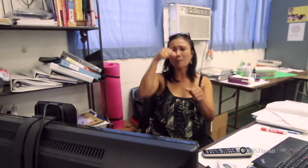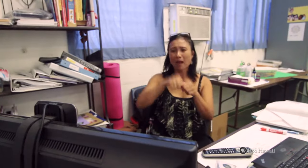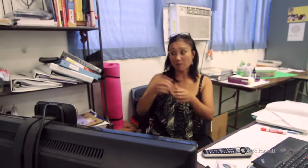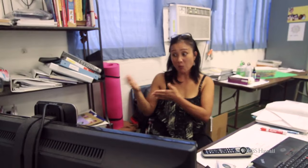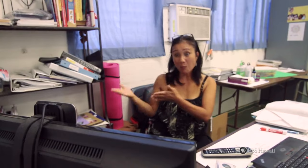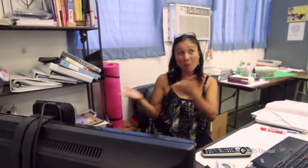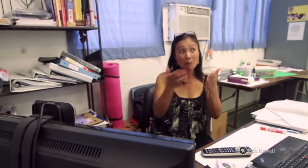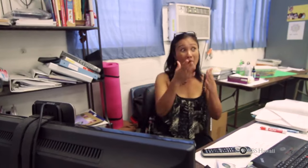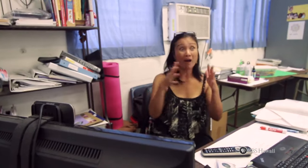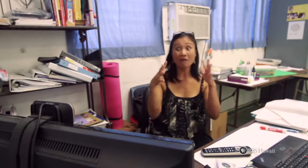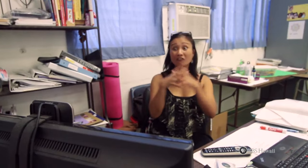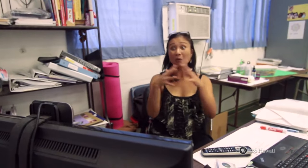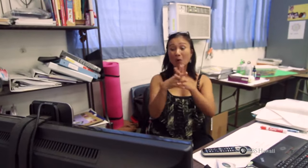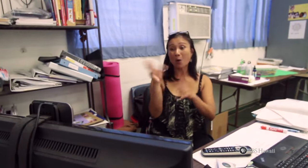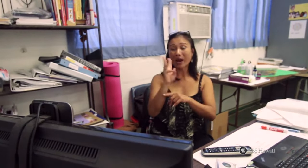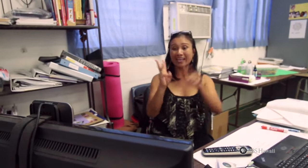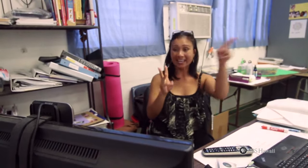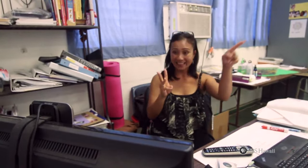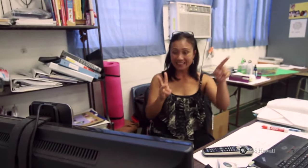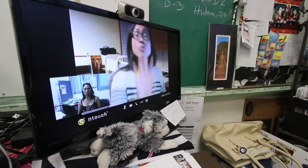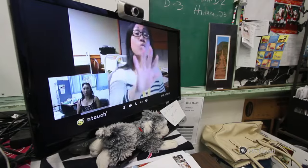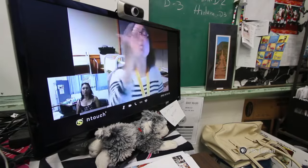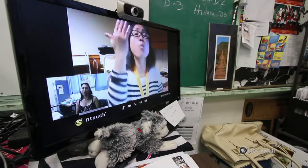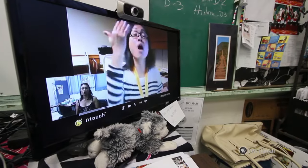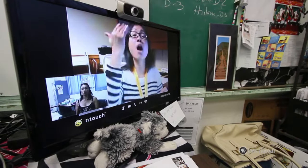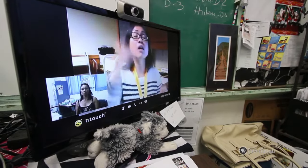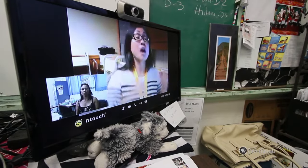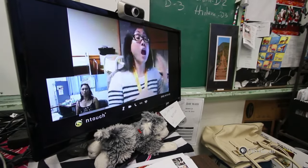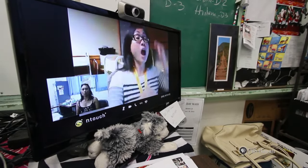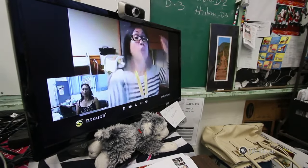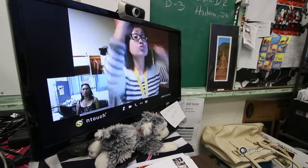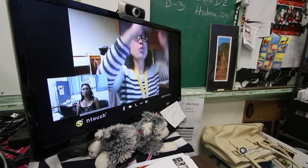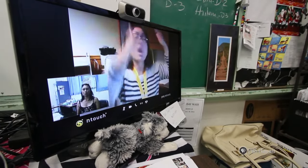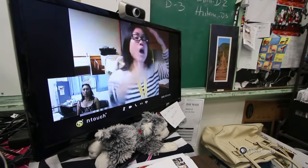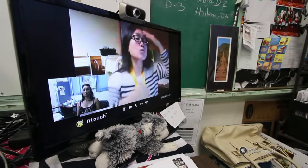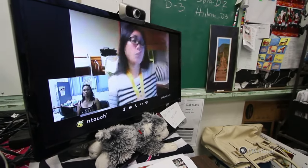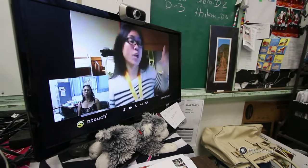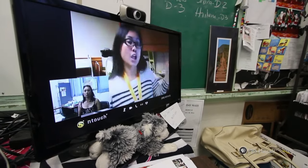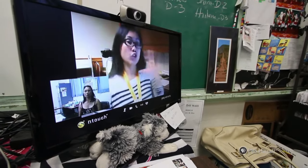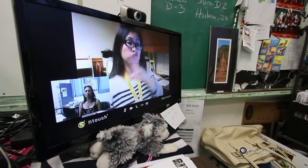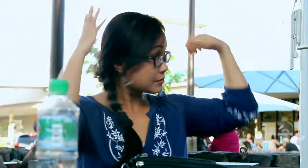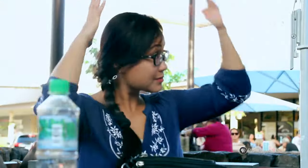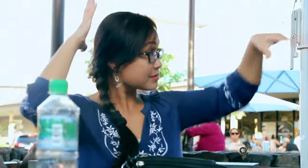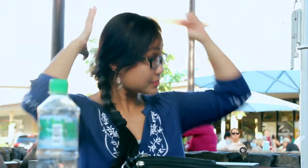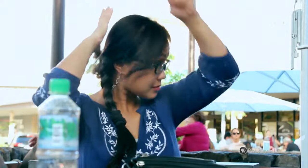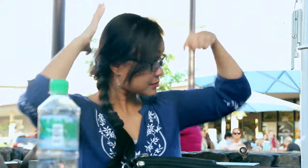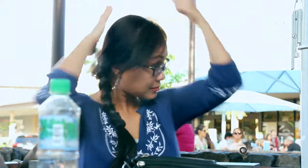sisters and I honor, understand and love each other better because we have a fun time communicating.